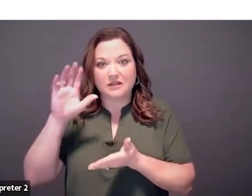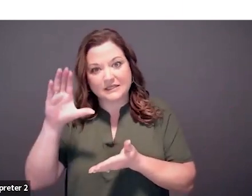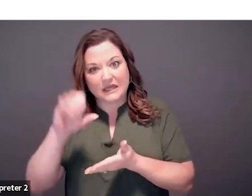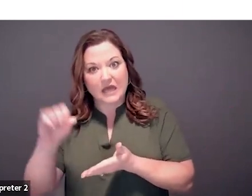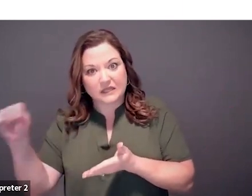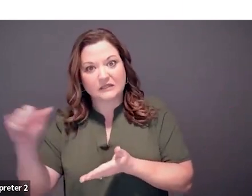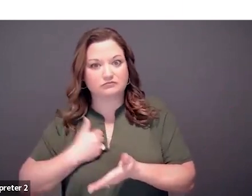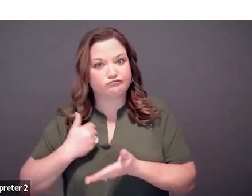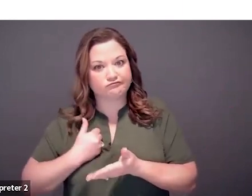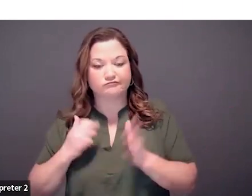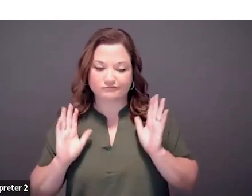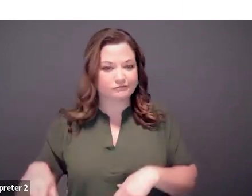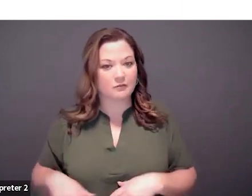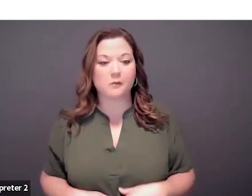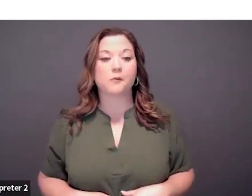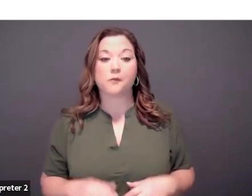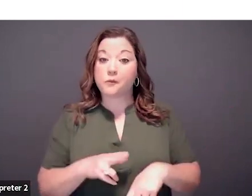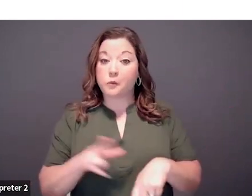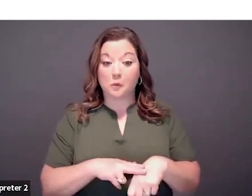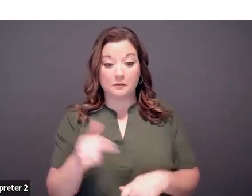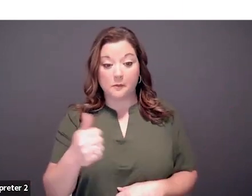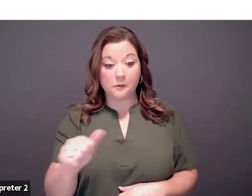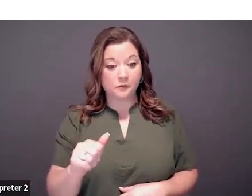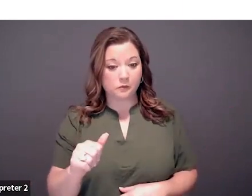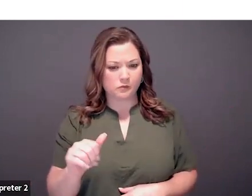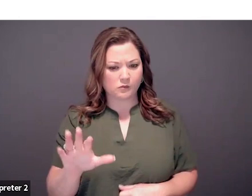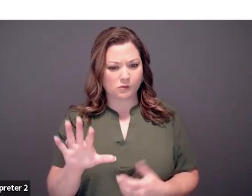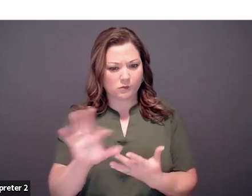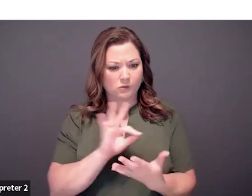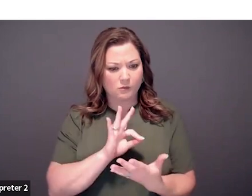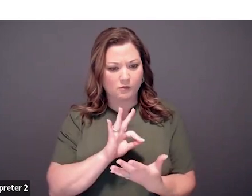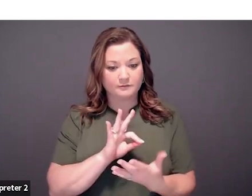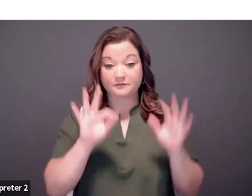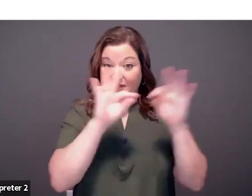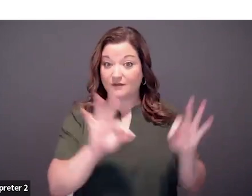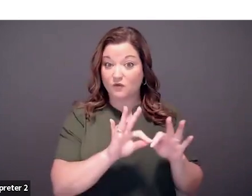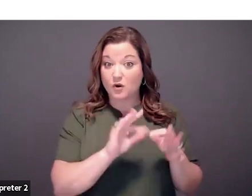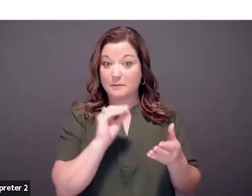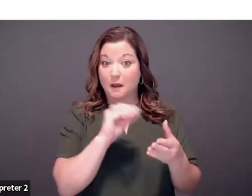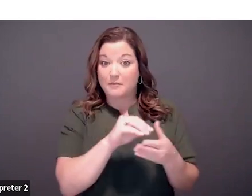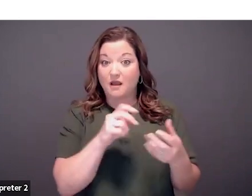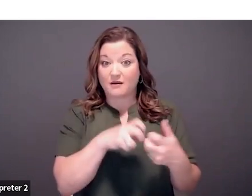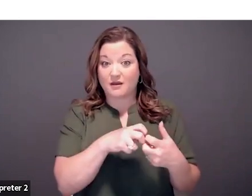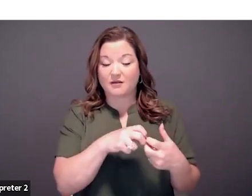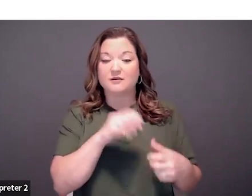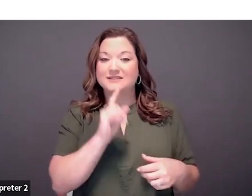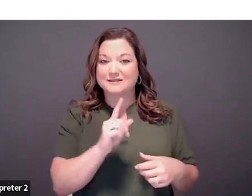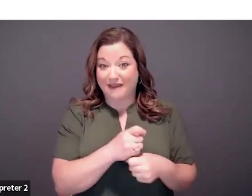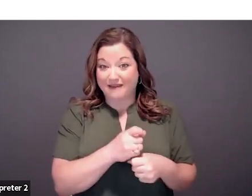Of course, any choice that the form plugin is making, the form plugin is then responsible for making